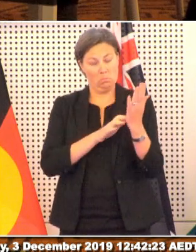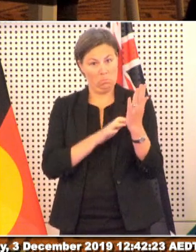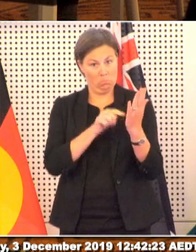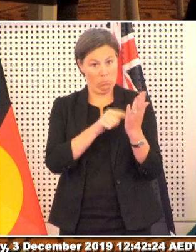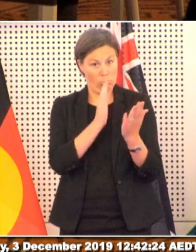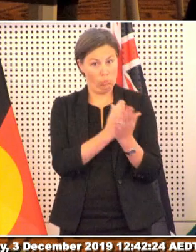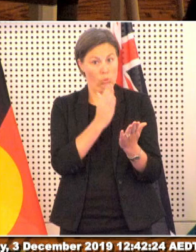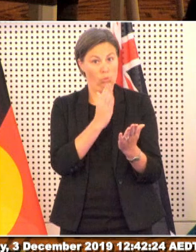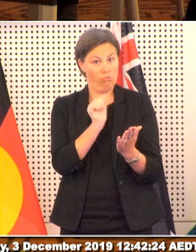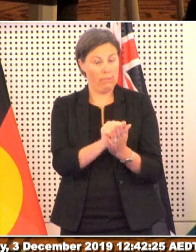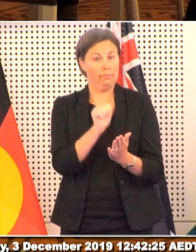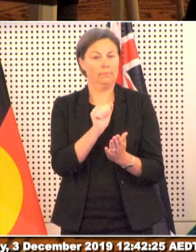You can. Thank you.